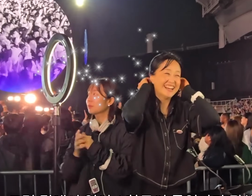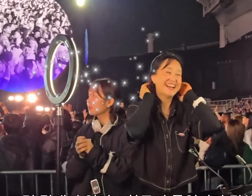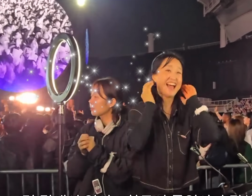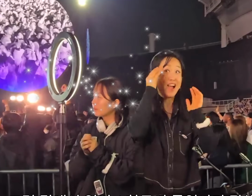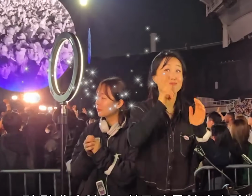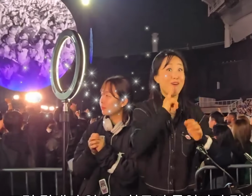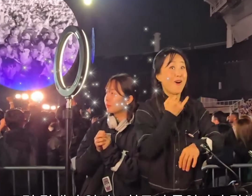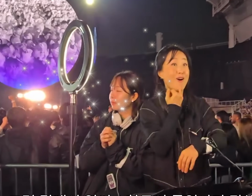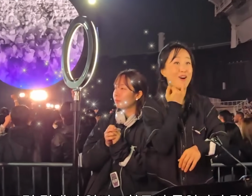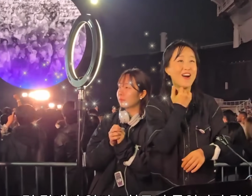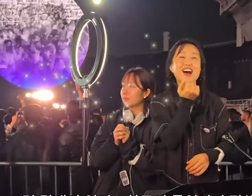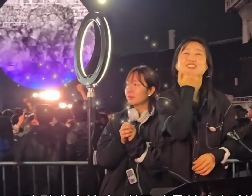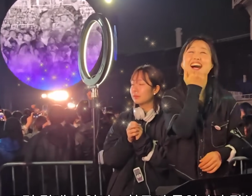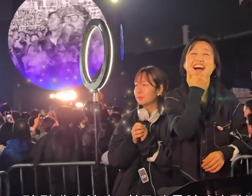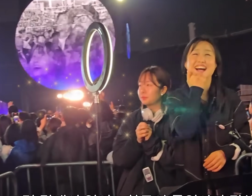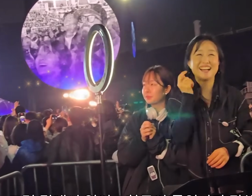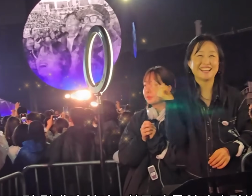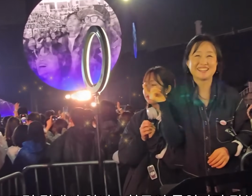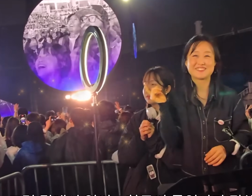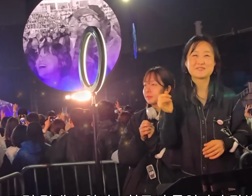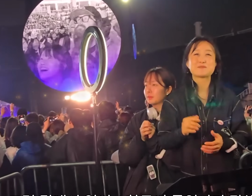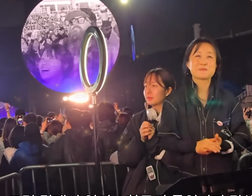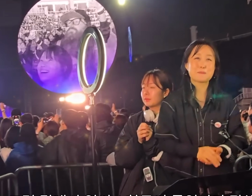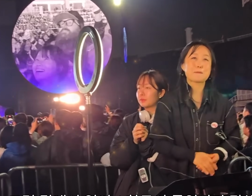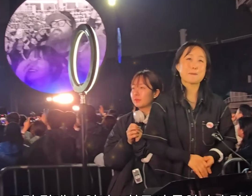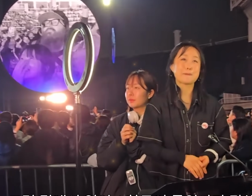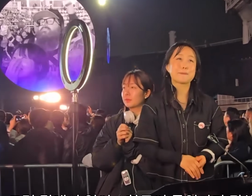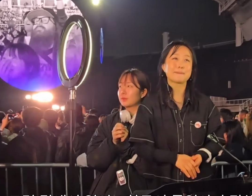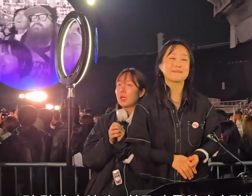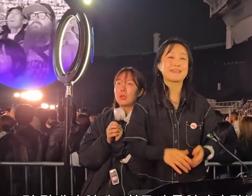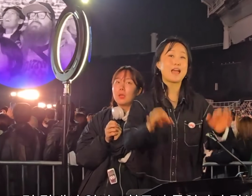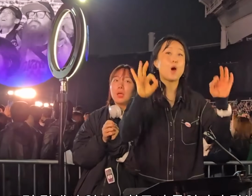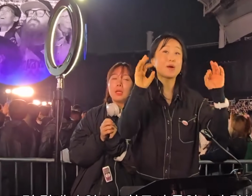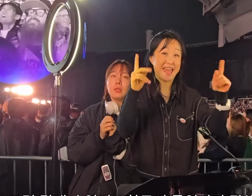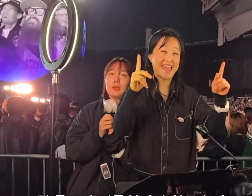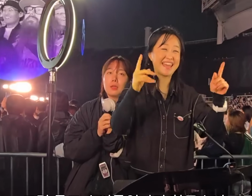Then, a Korean interpreter standing behind translates it aloud.